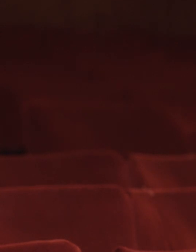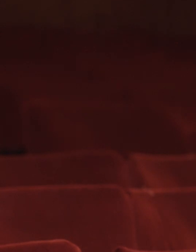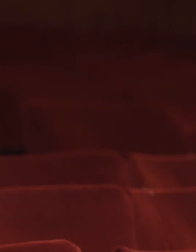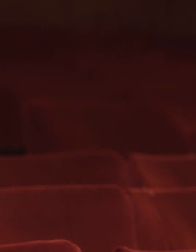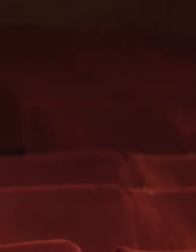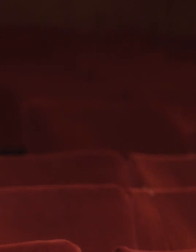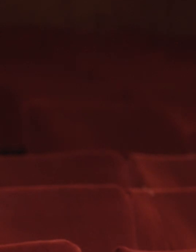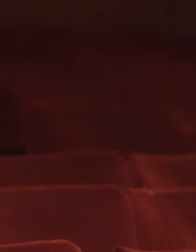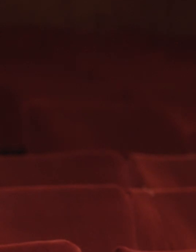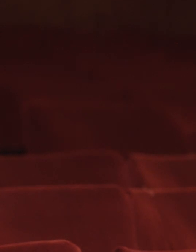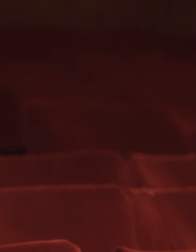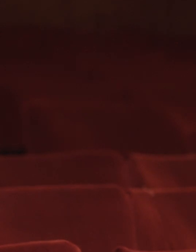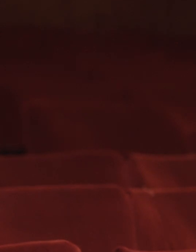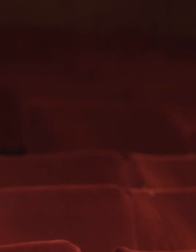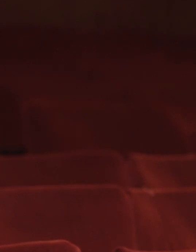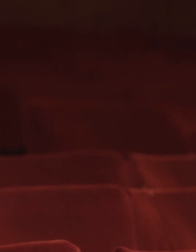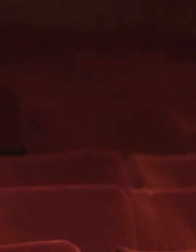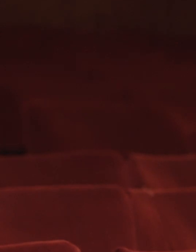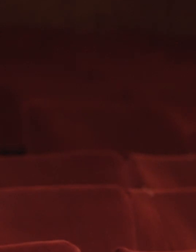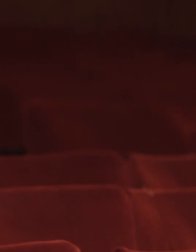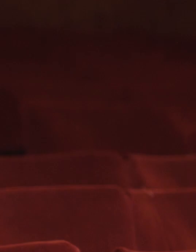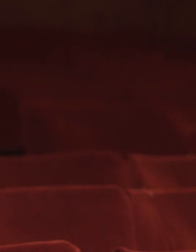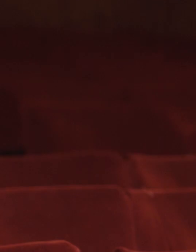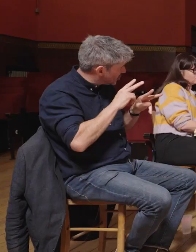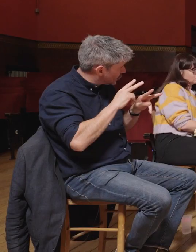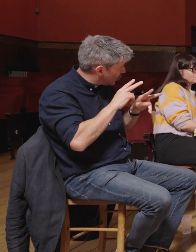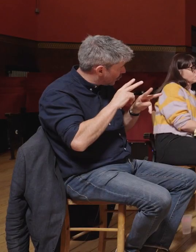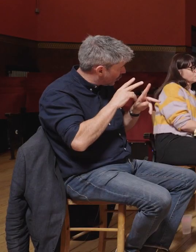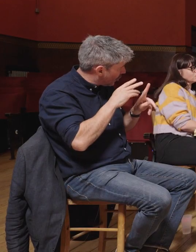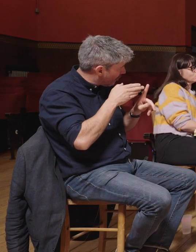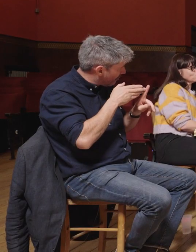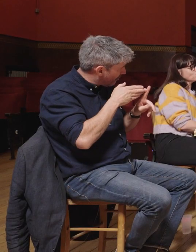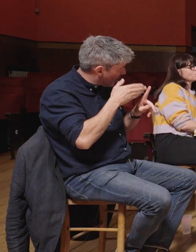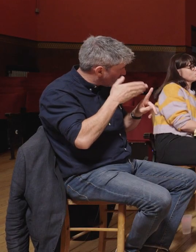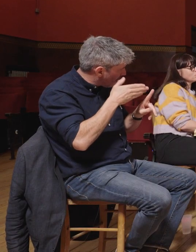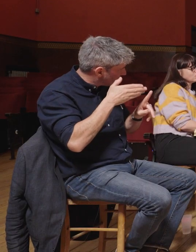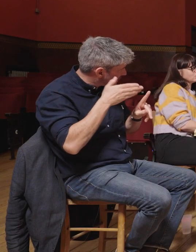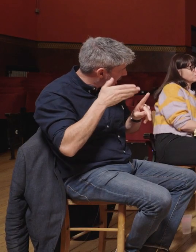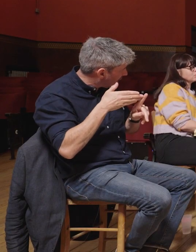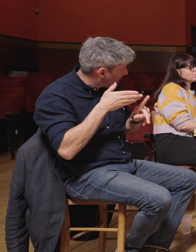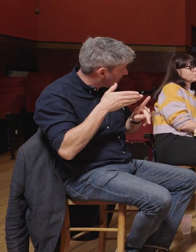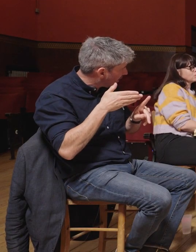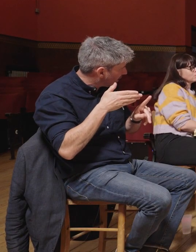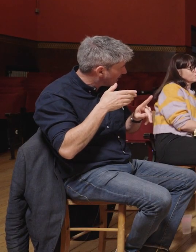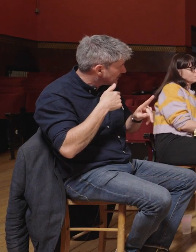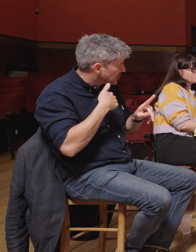but that's reliant on the way that those things are interpreted to me. And sometimes I will go with my instinct,